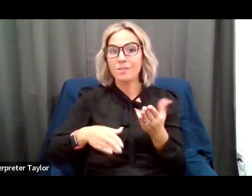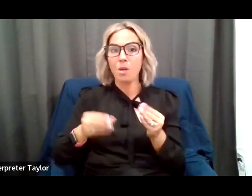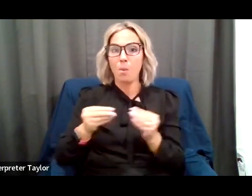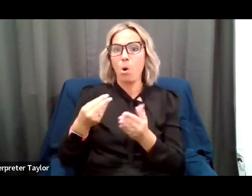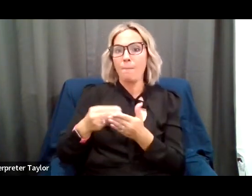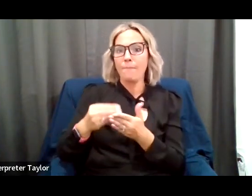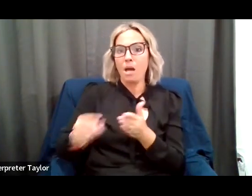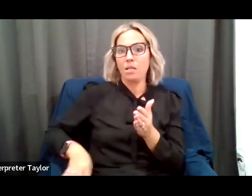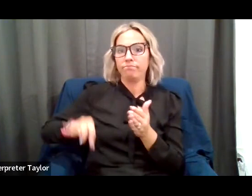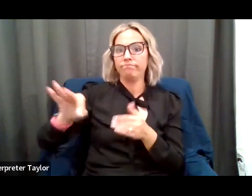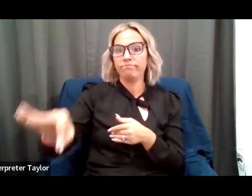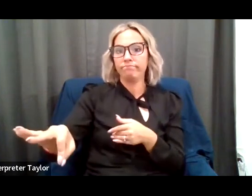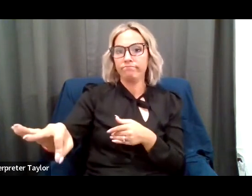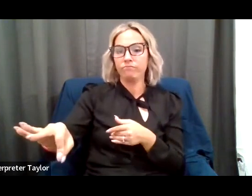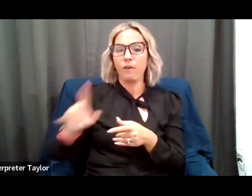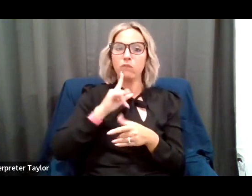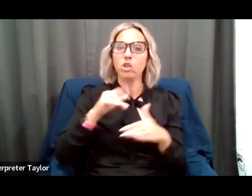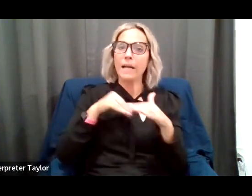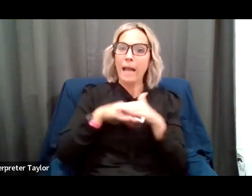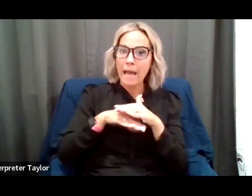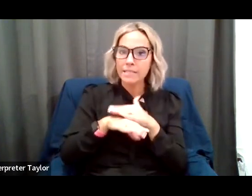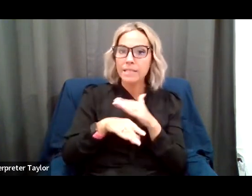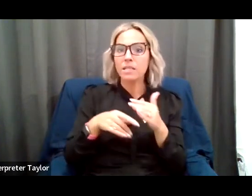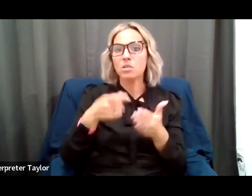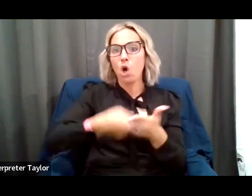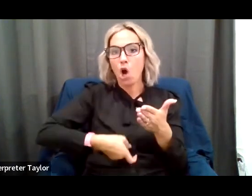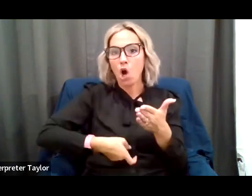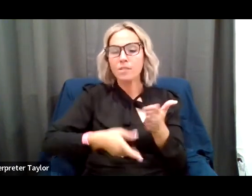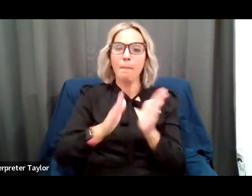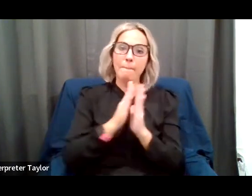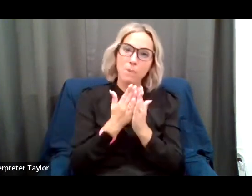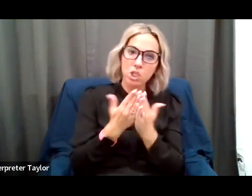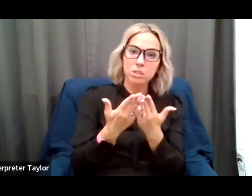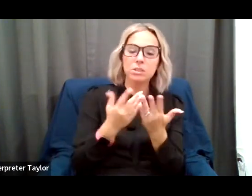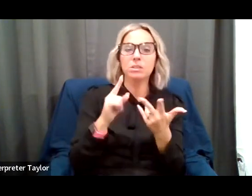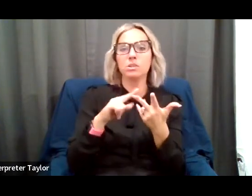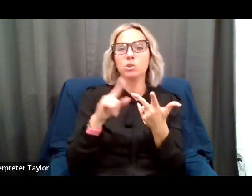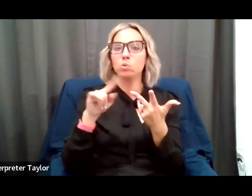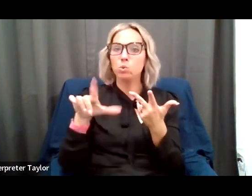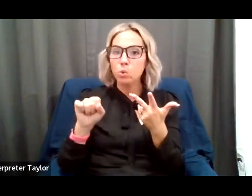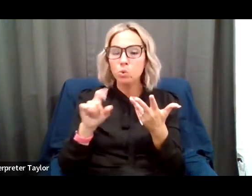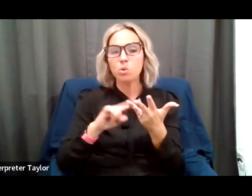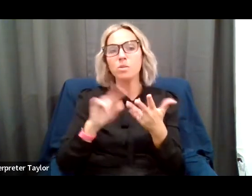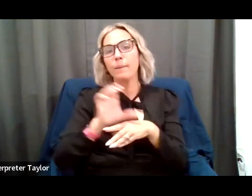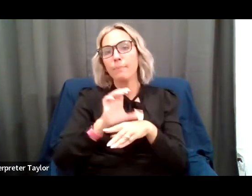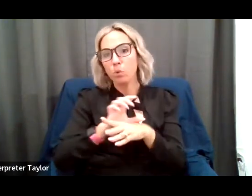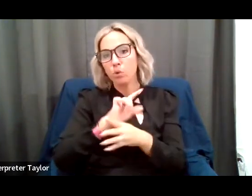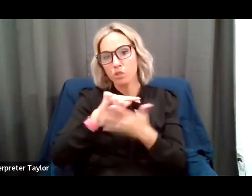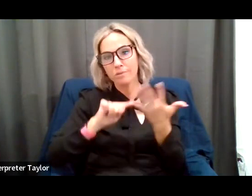more, uh, money for access costs, books, tools, computers, things like that.